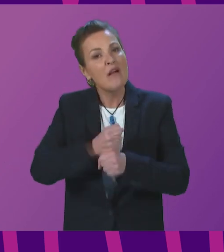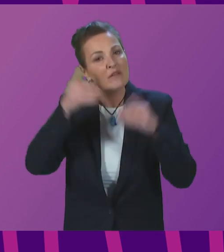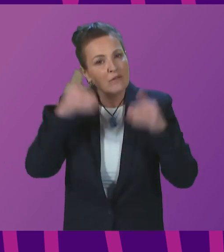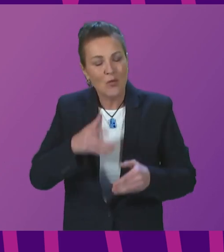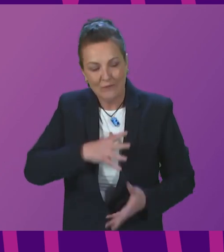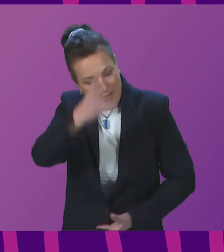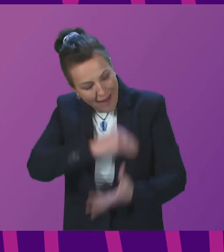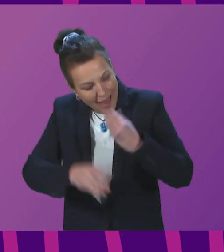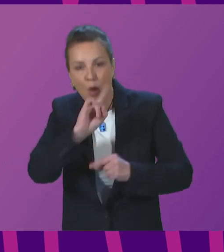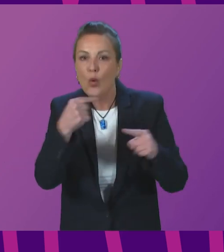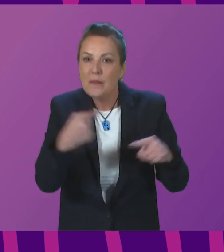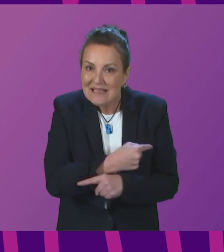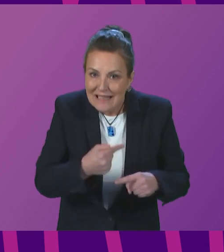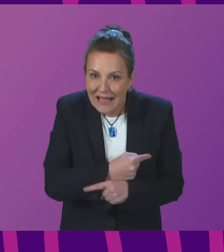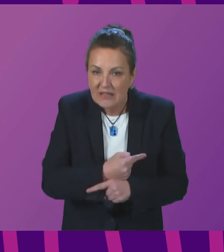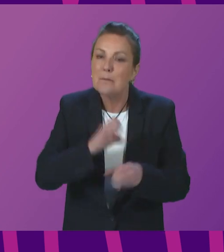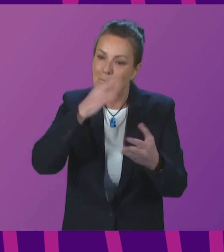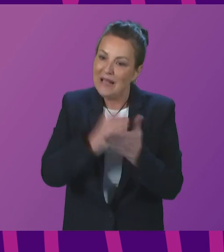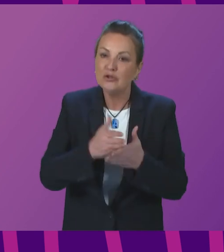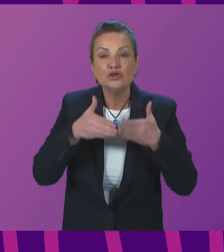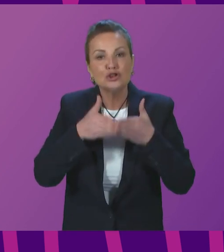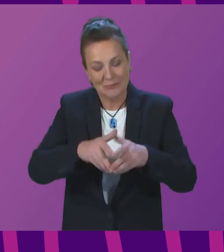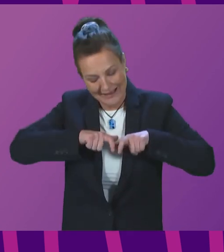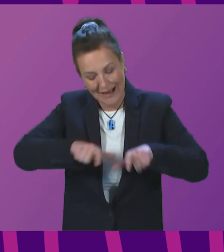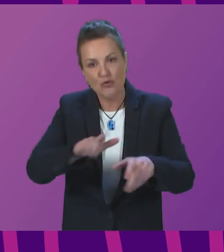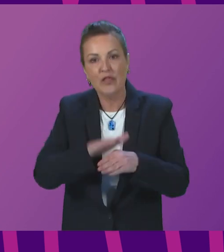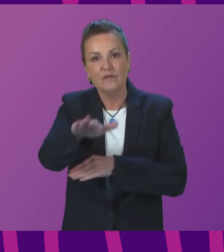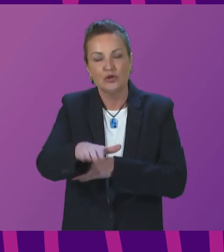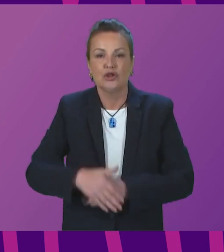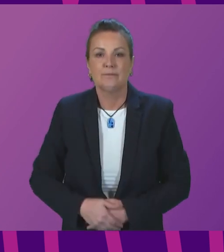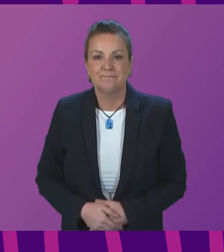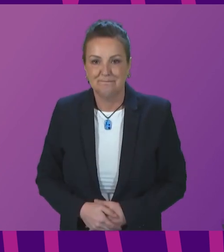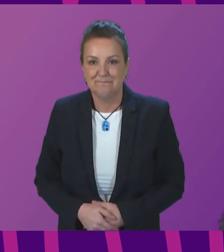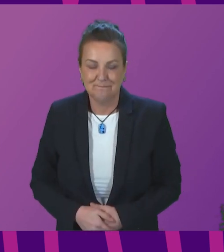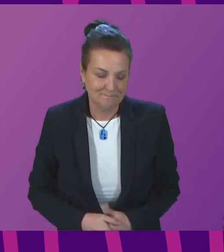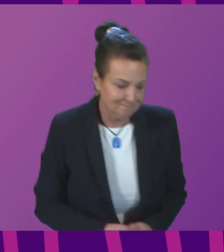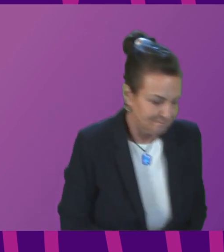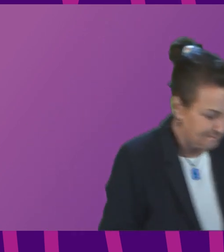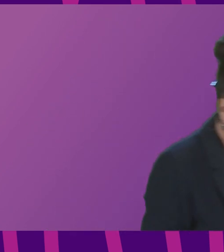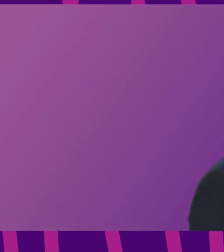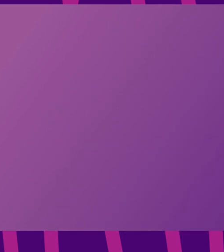the lessons and securing the future of the shipyard.